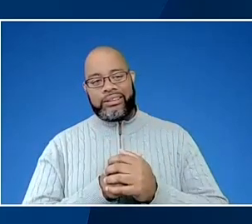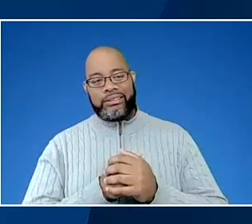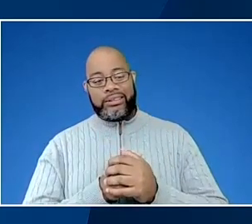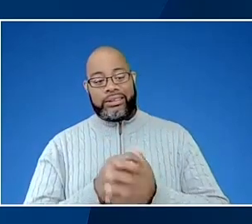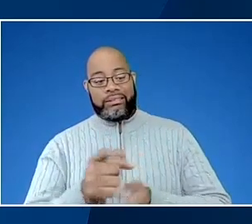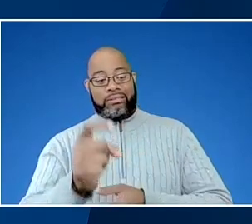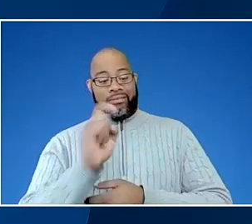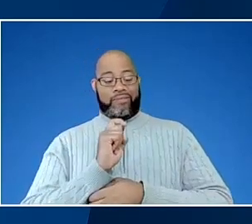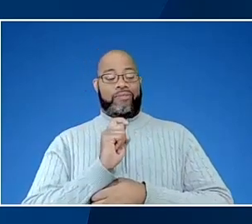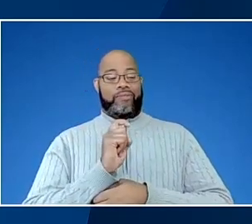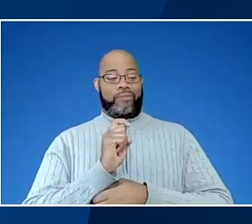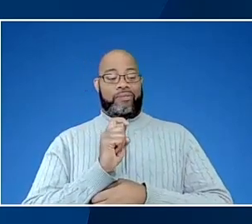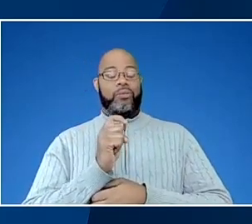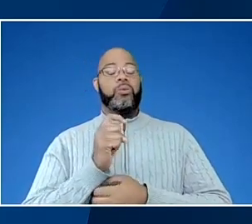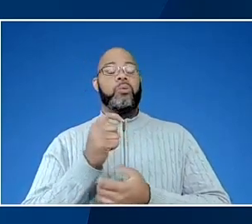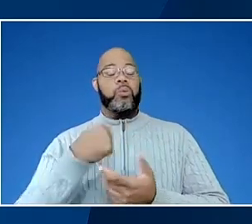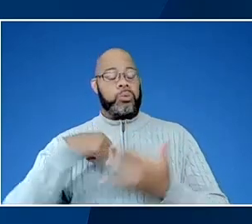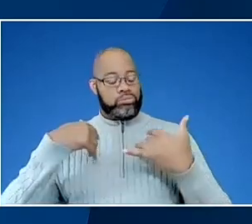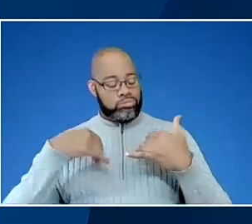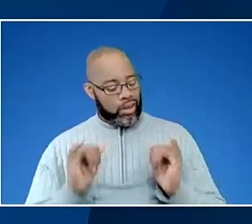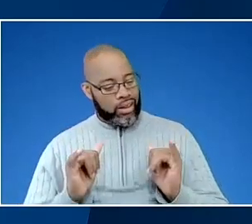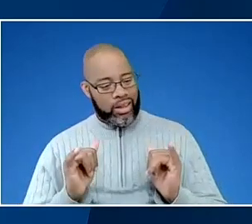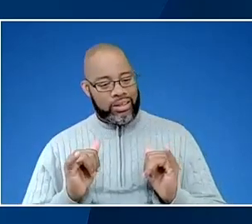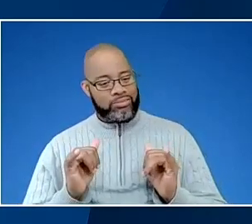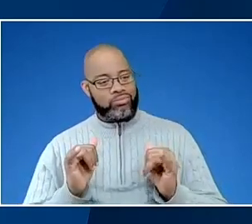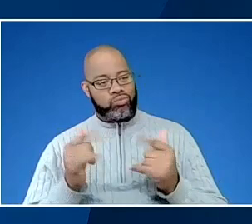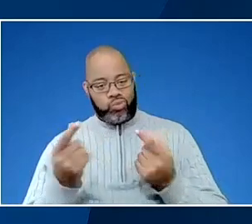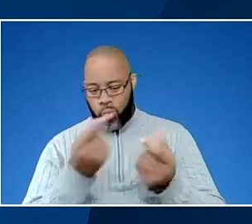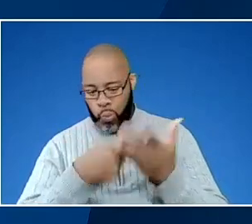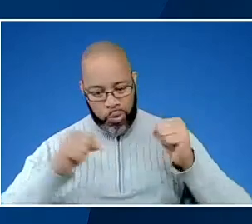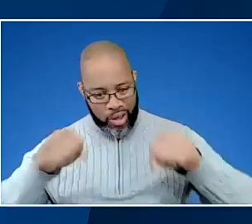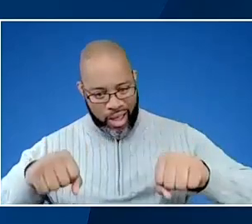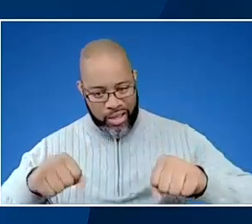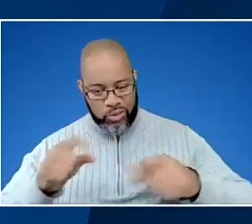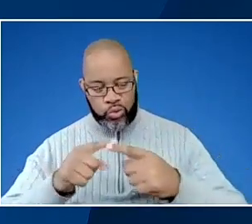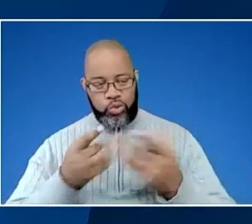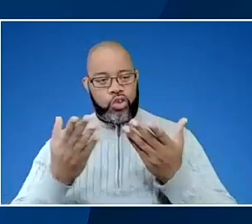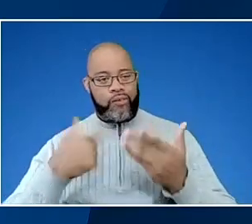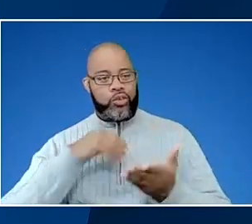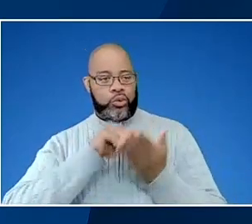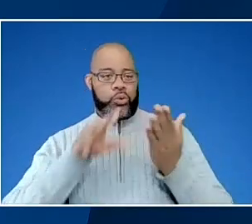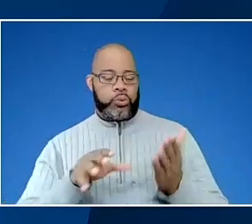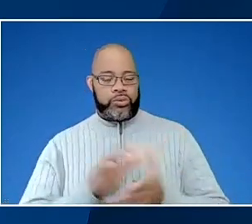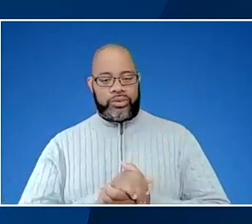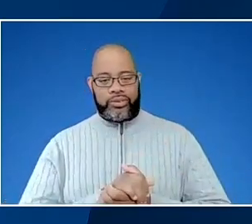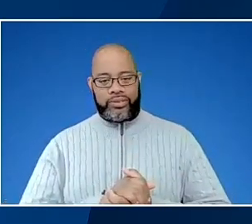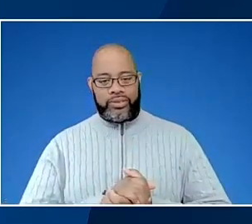we still do what we can to serve our students. And so probably what I would say